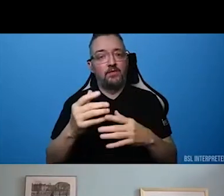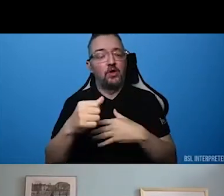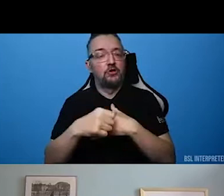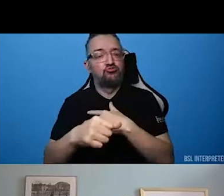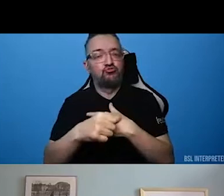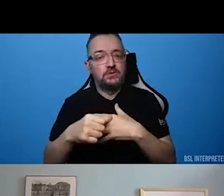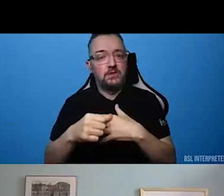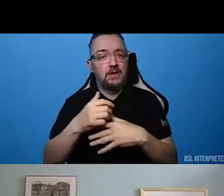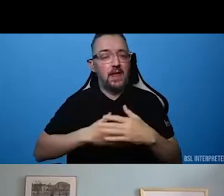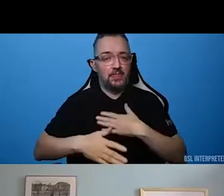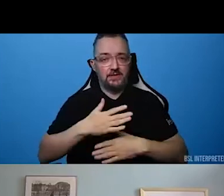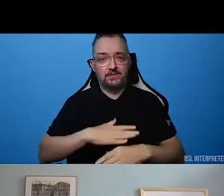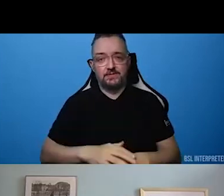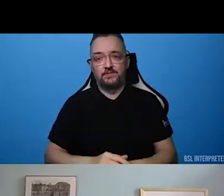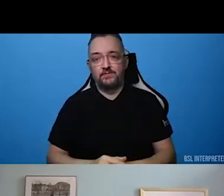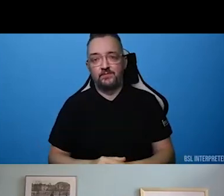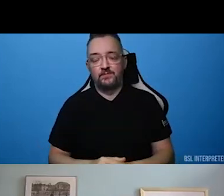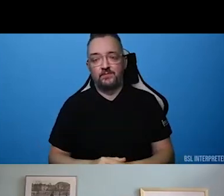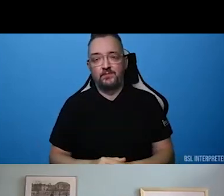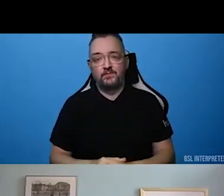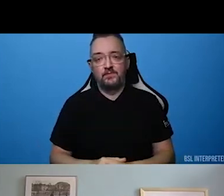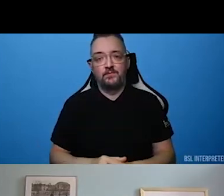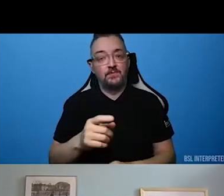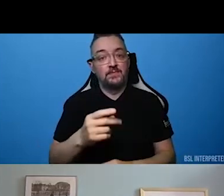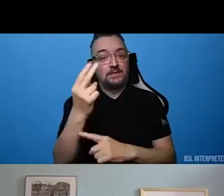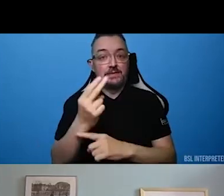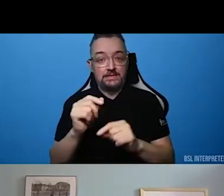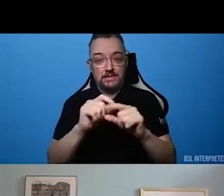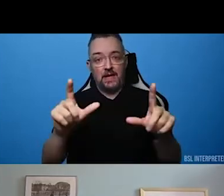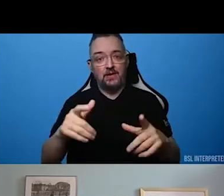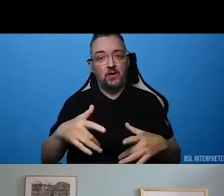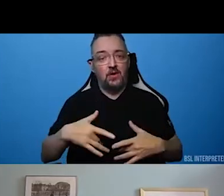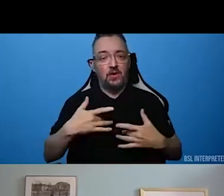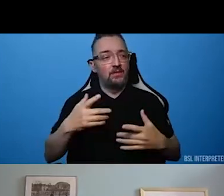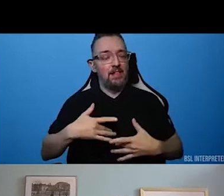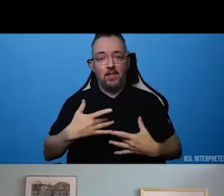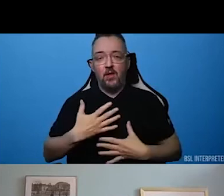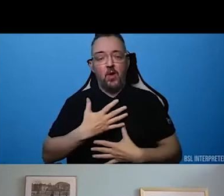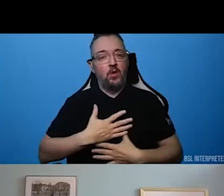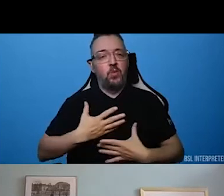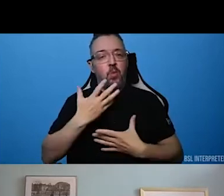and cardinal virtues, is designed to warm your soul as well as your bedsheets.